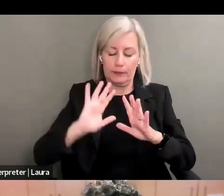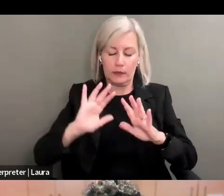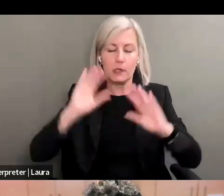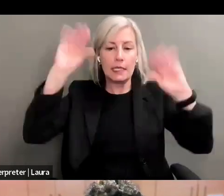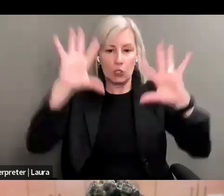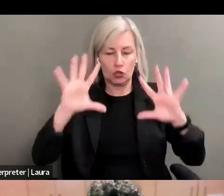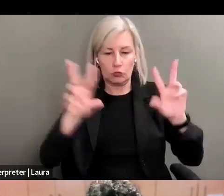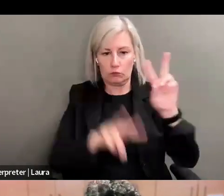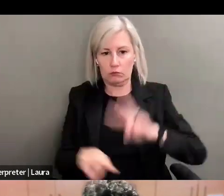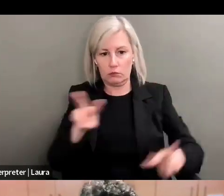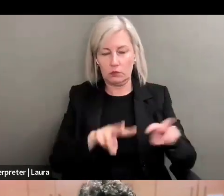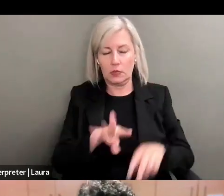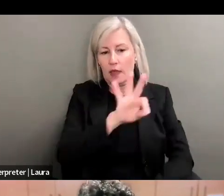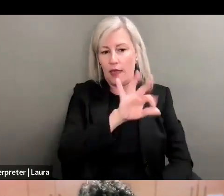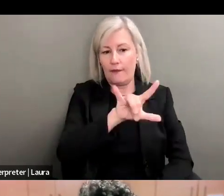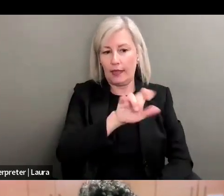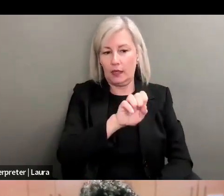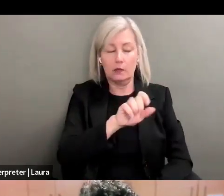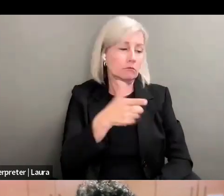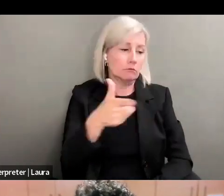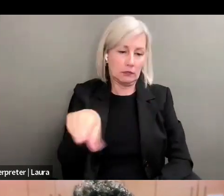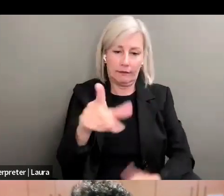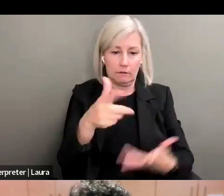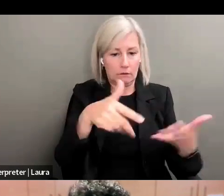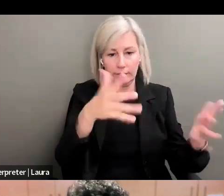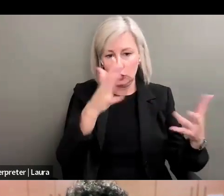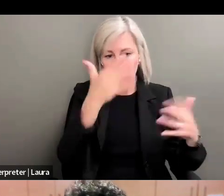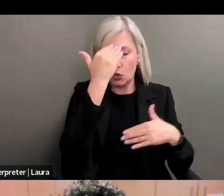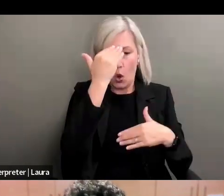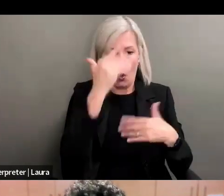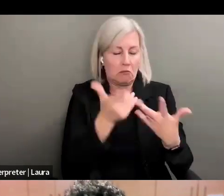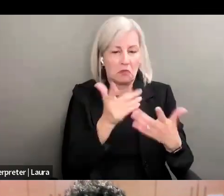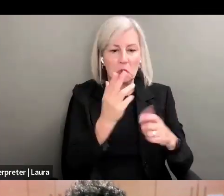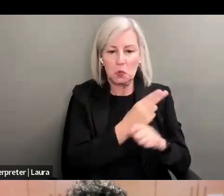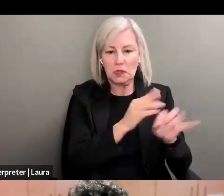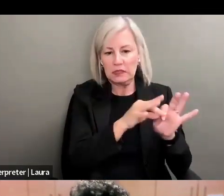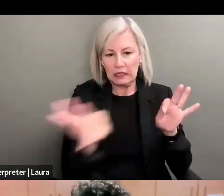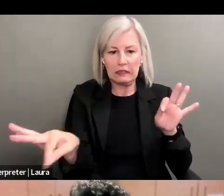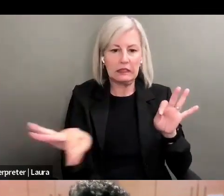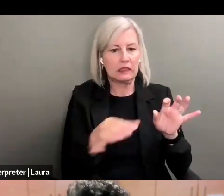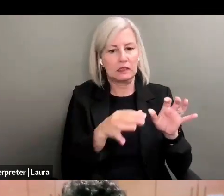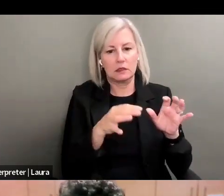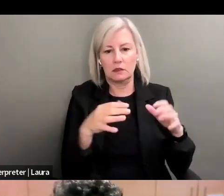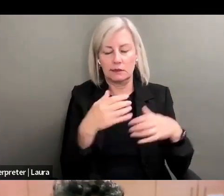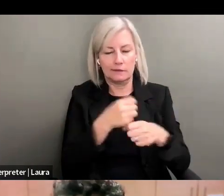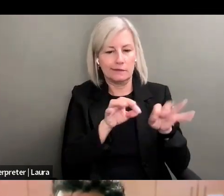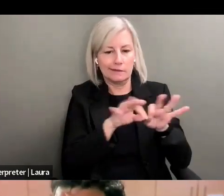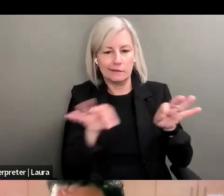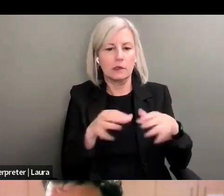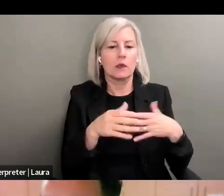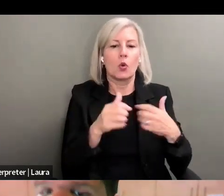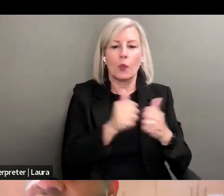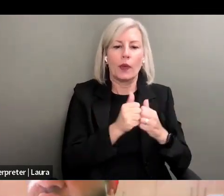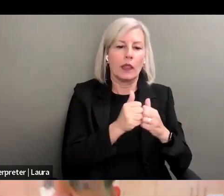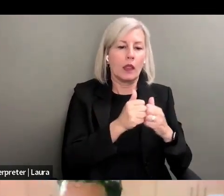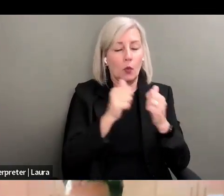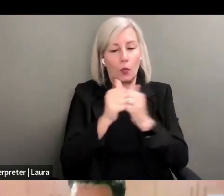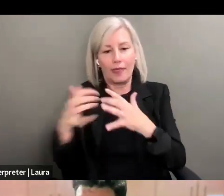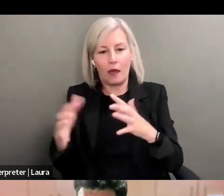The FLE, I think we know pretty well, is a functional assessment using sentences and phrases with and without background noise to objectively assess